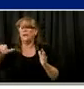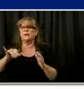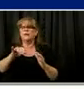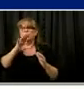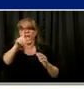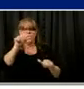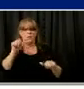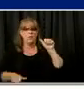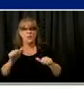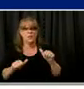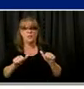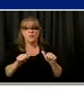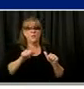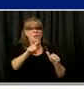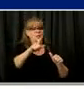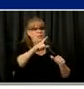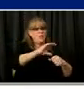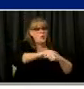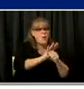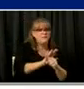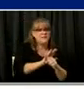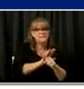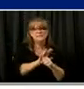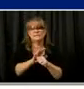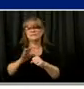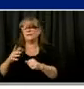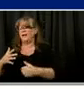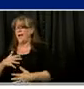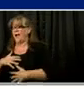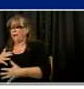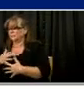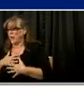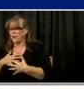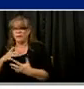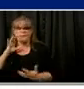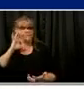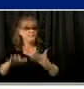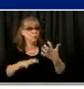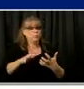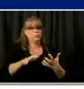fire so you want to know which it is uh if it is a respiratory issue from the poor air quality